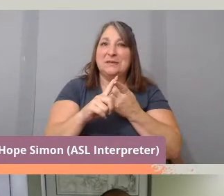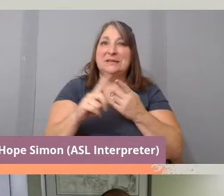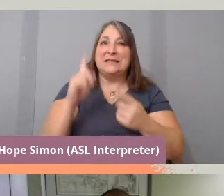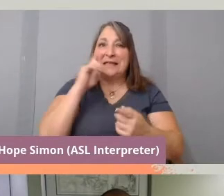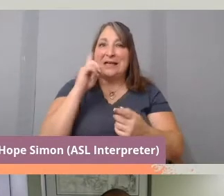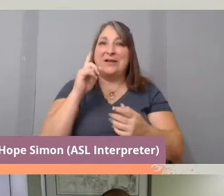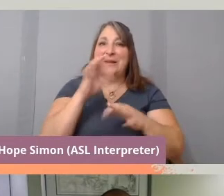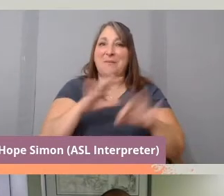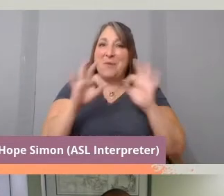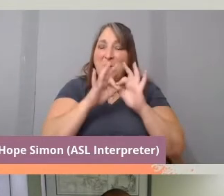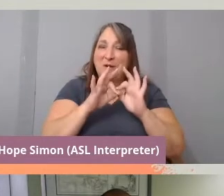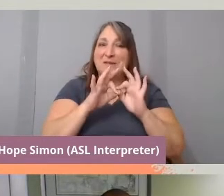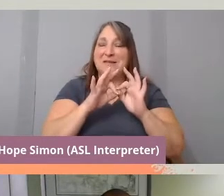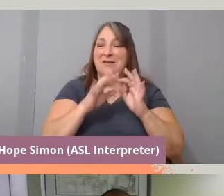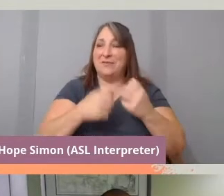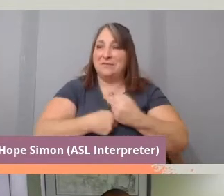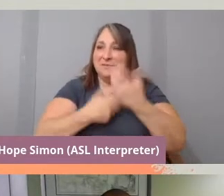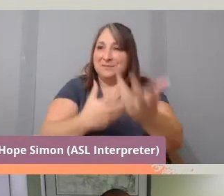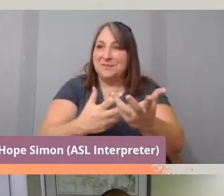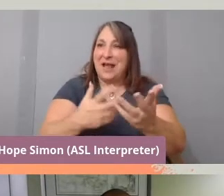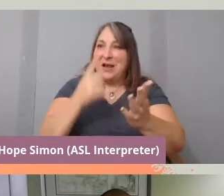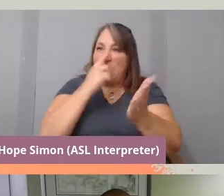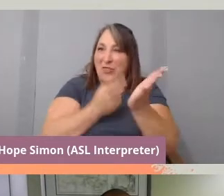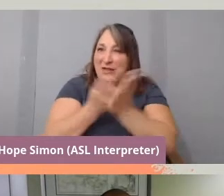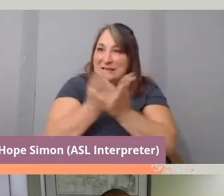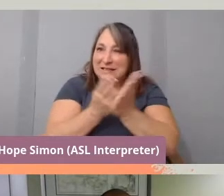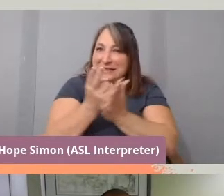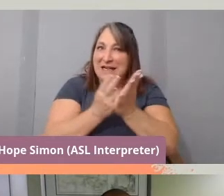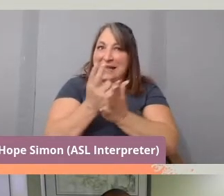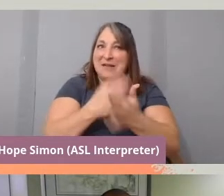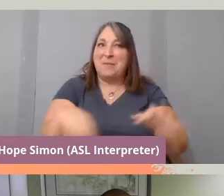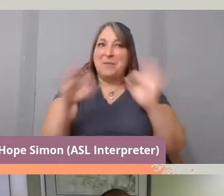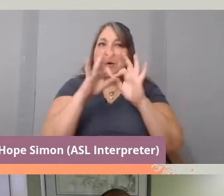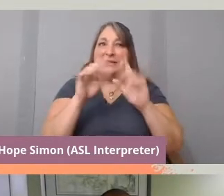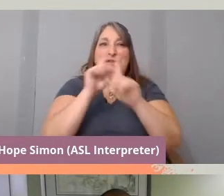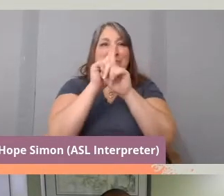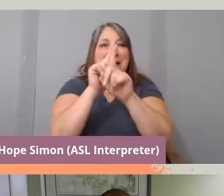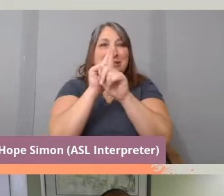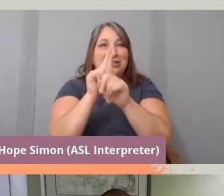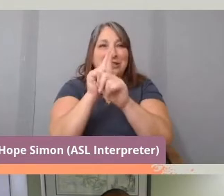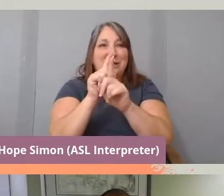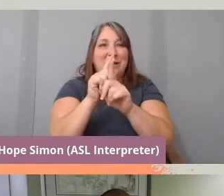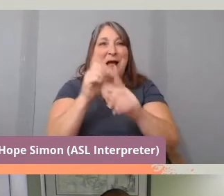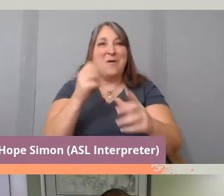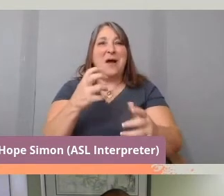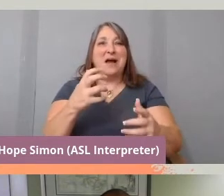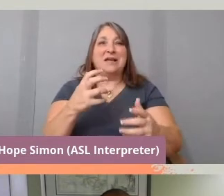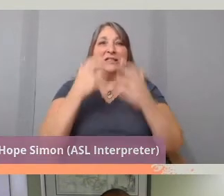the importance of voice and authenticity and ownership of that story. And then also mentorship. I'm gonna just real quick make a shout out to